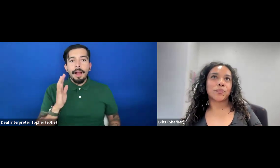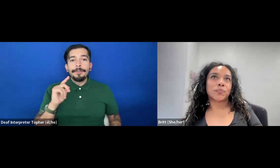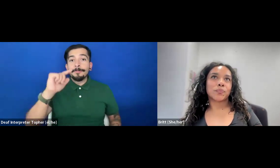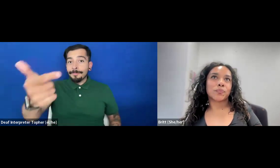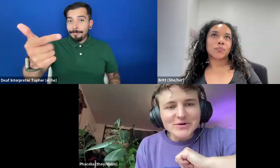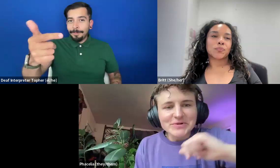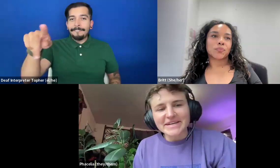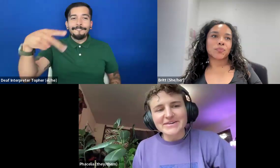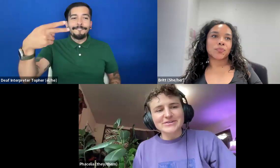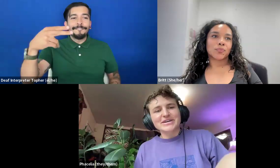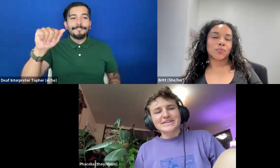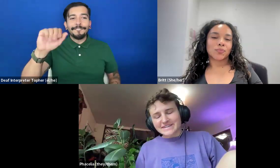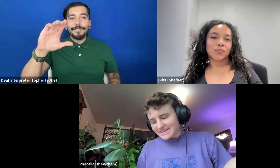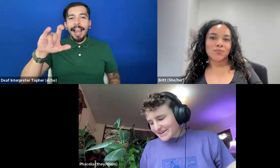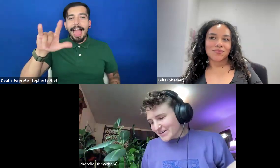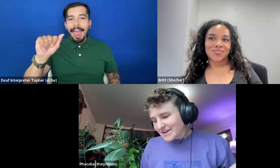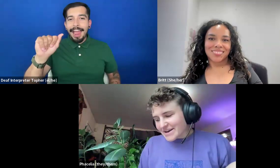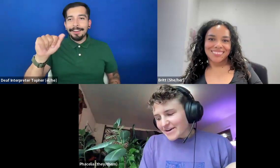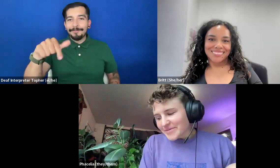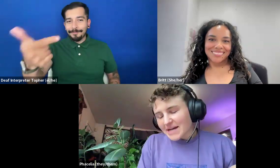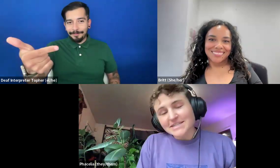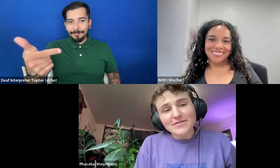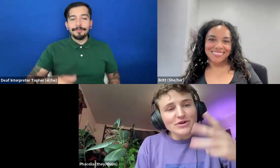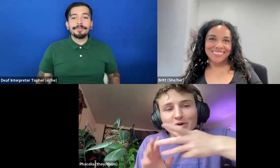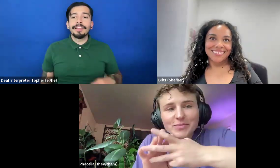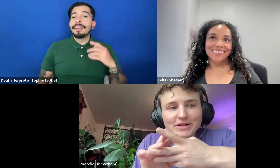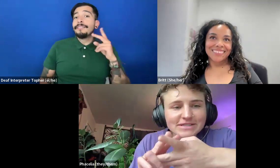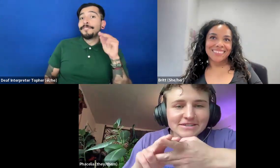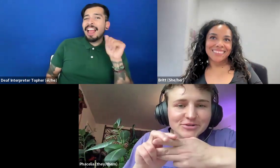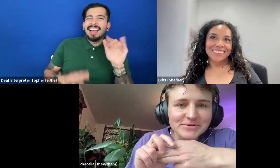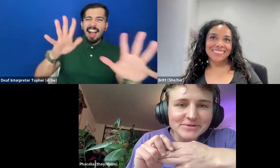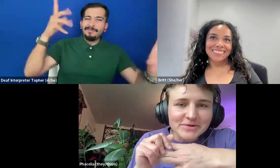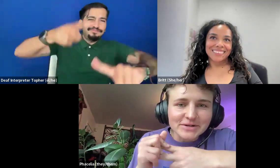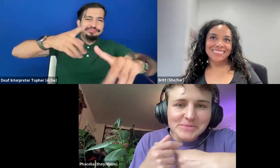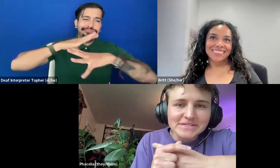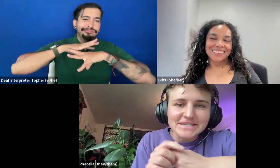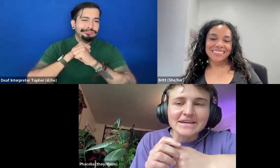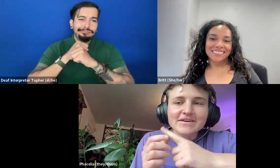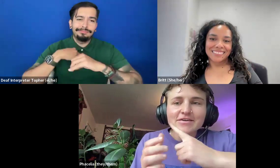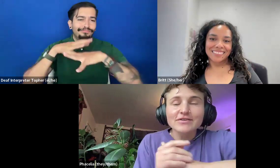[PHACELIA] I'll make it quick, Brittanie. I know you're trying to get this going. Um, I just have three quick points to contribute to what Guadalupe was saying.